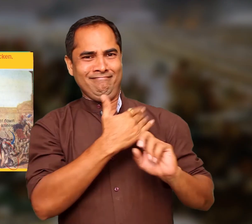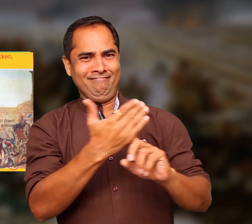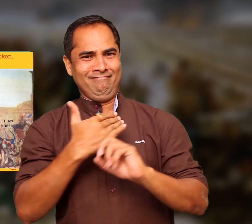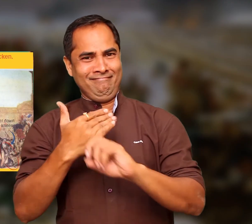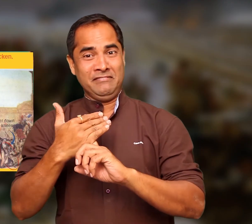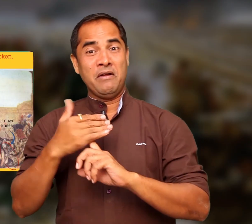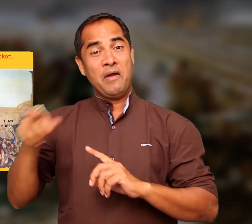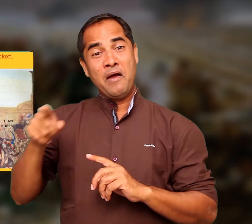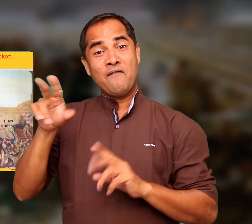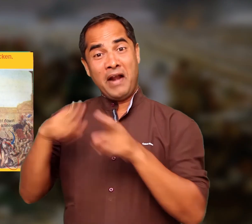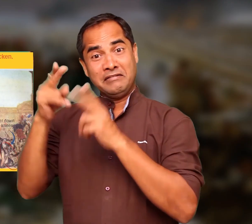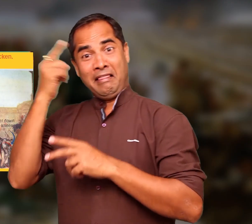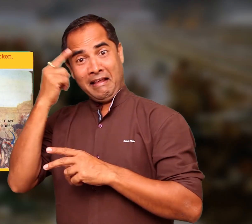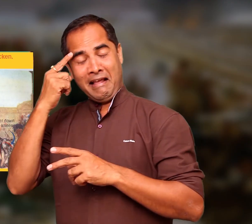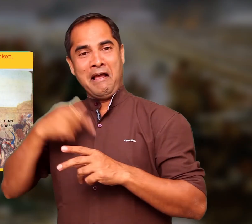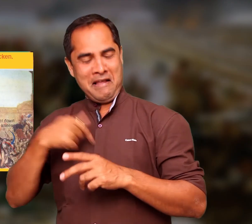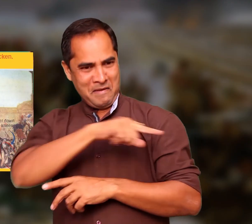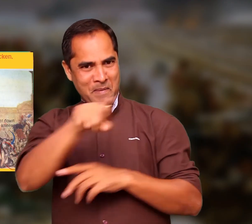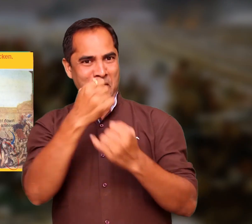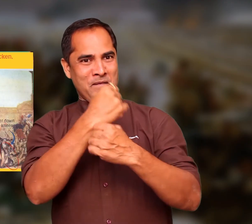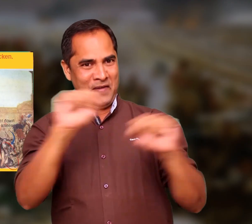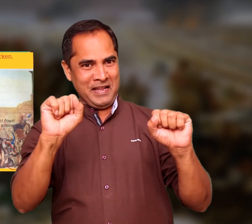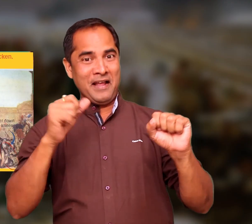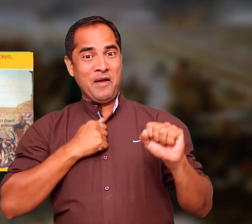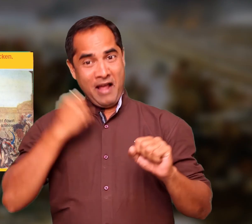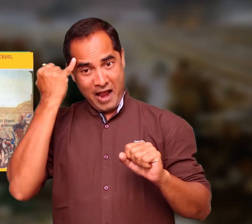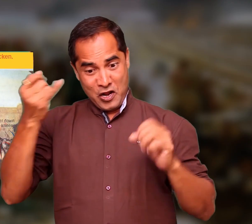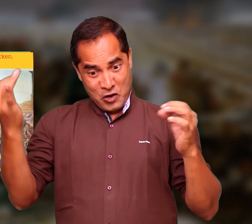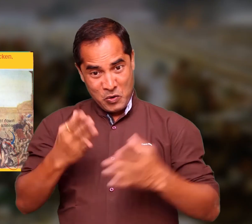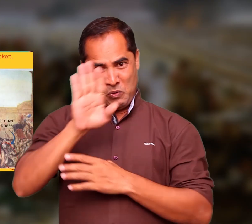not what French think they were providing. They were thinking that they